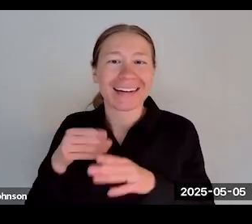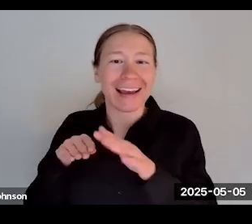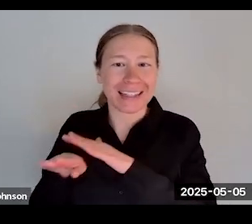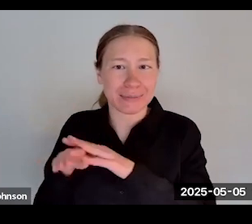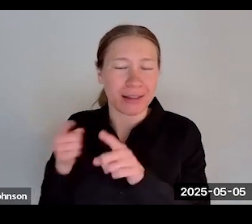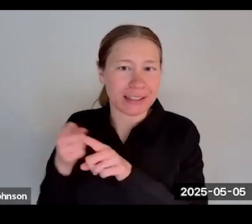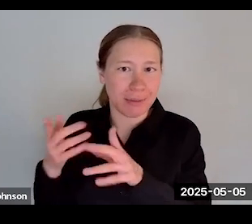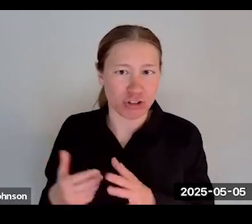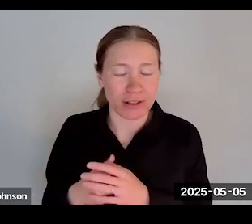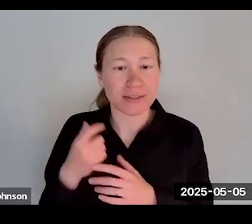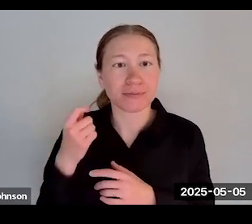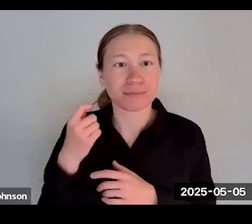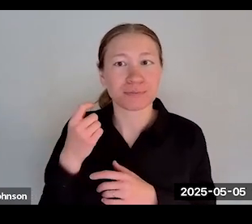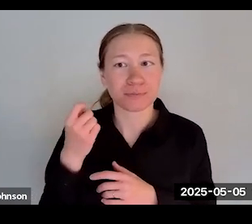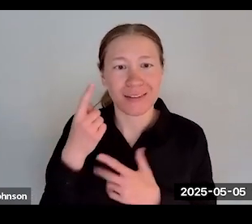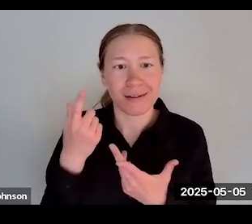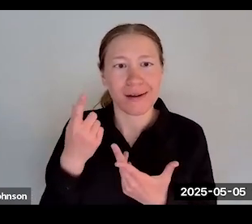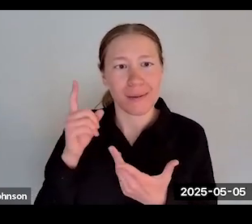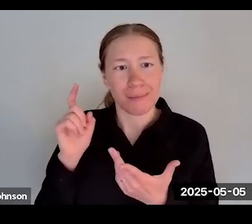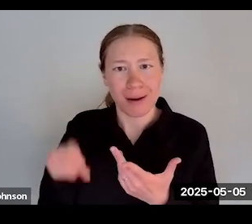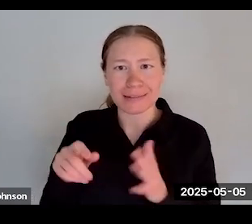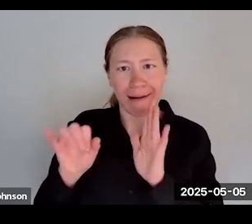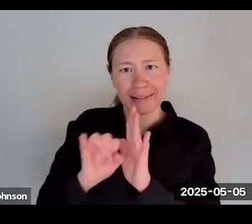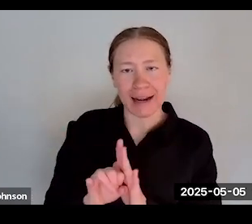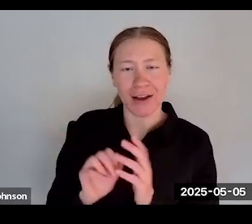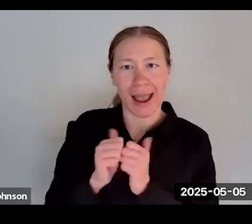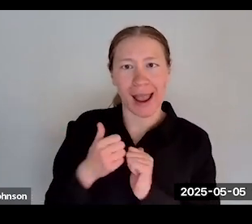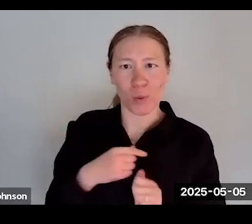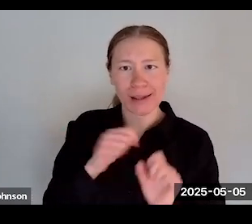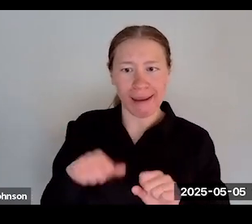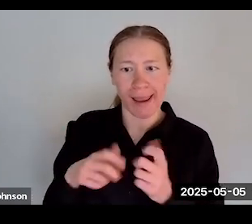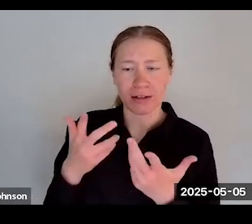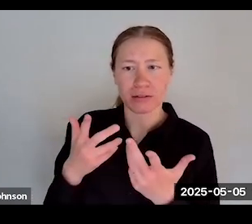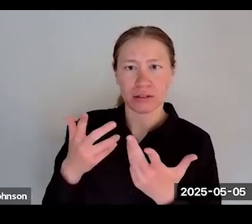This discussion focuses on identifying how we can effectively accommodate workplace limitations